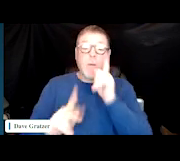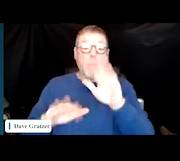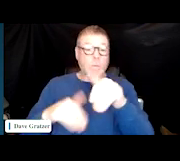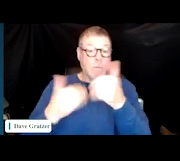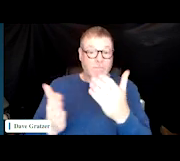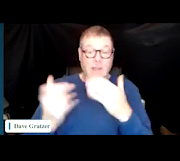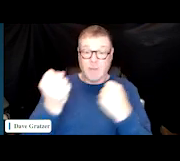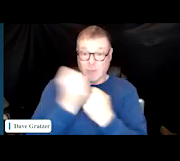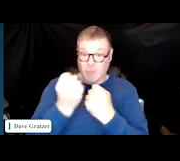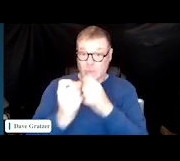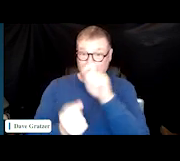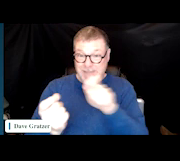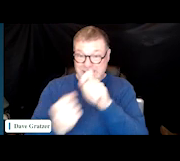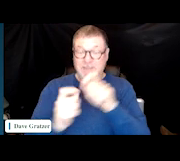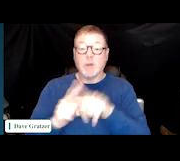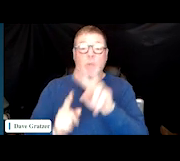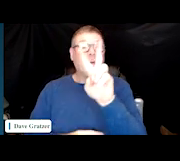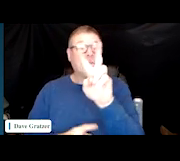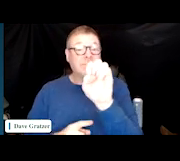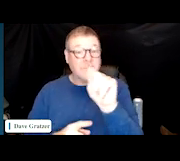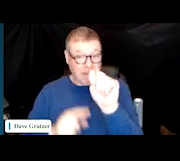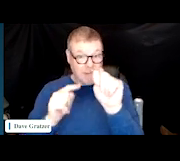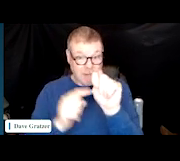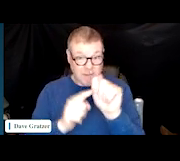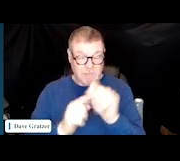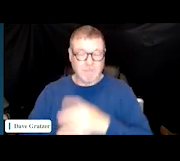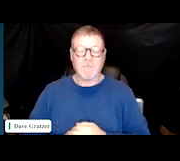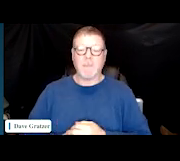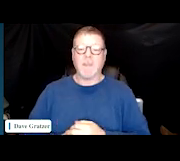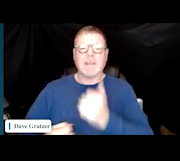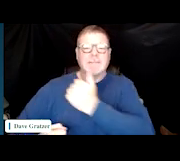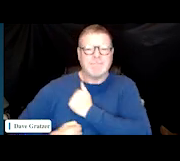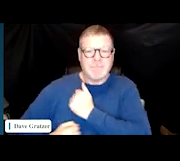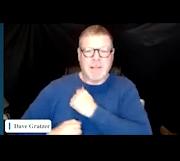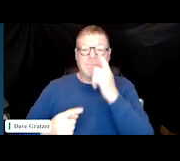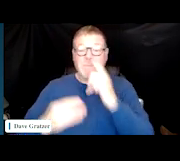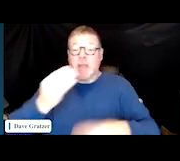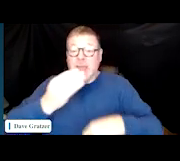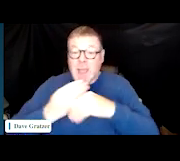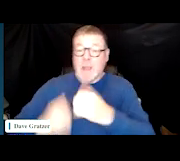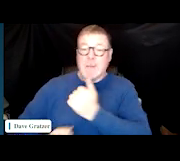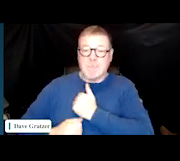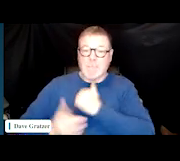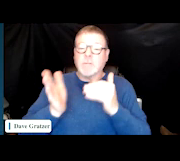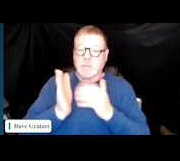specifically to veterans, the addition of military service is typically frequently